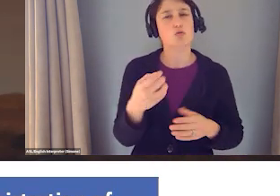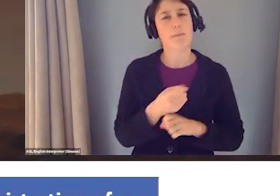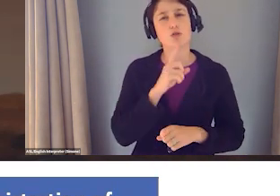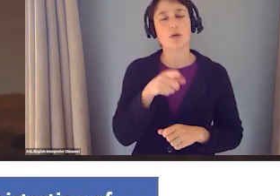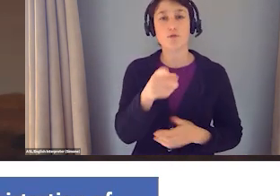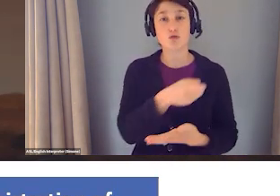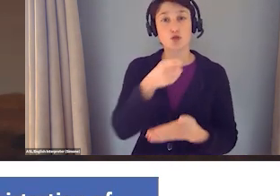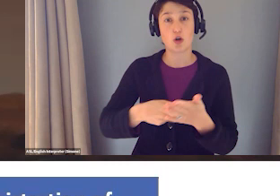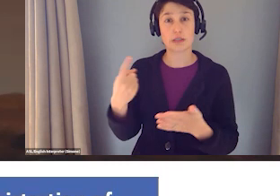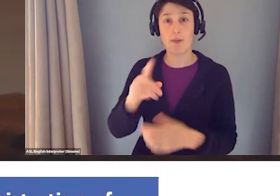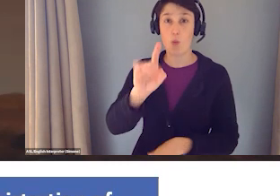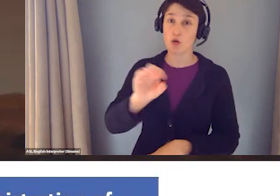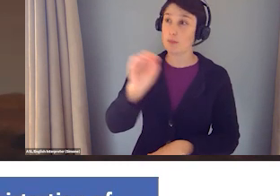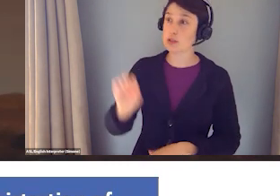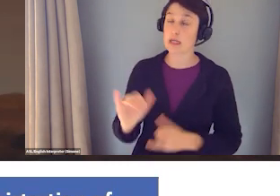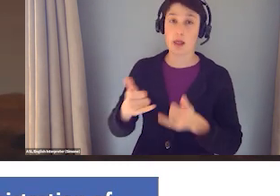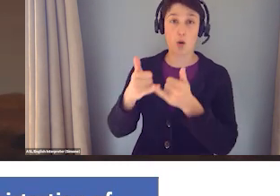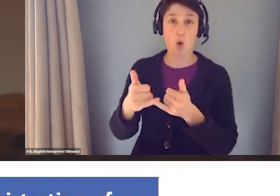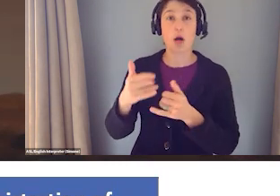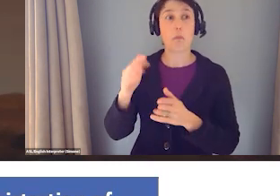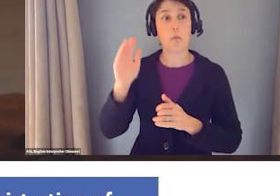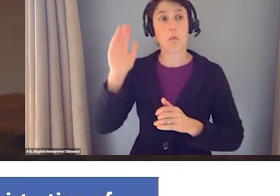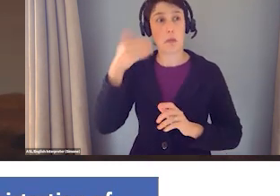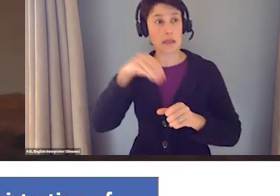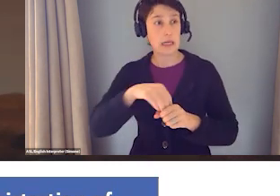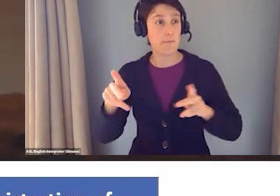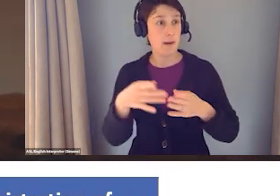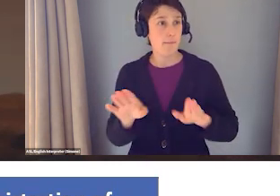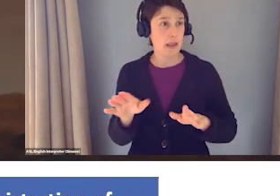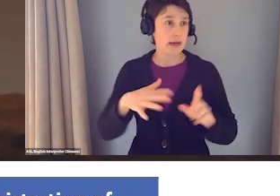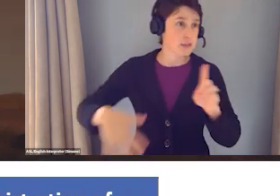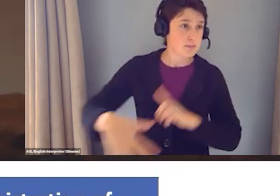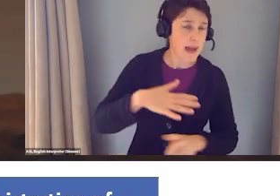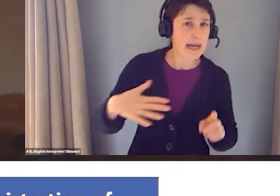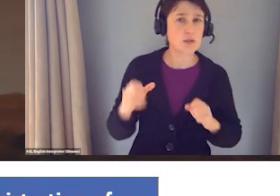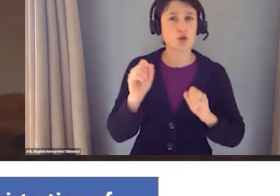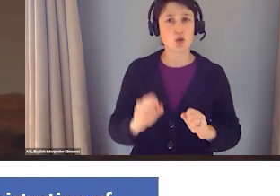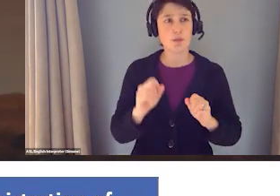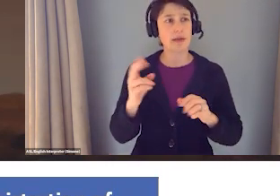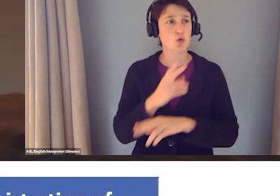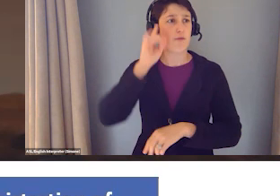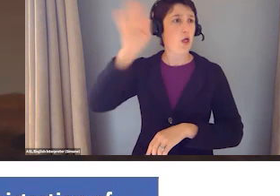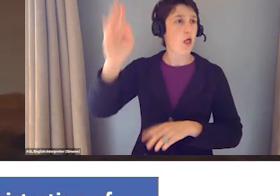and it looks like it's in a public space, or it looks like it could be used for something else, or the person using it is charged on multiple awards,